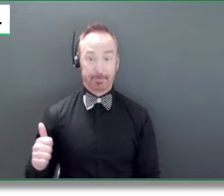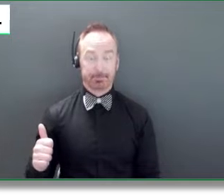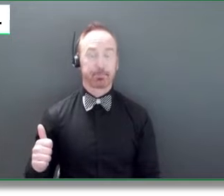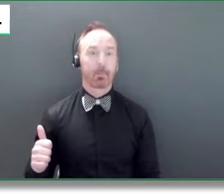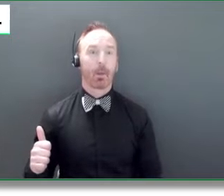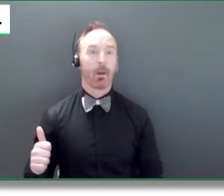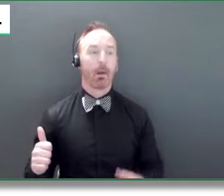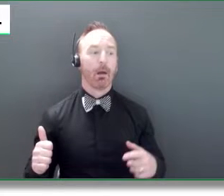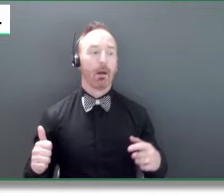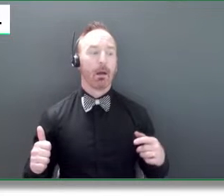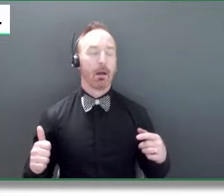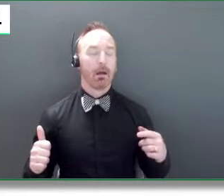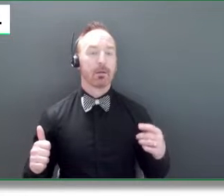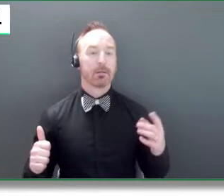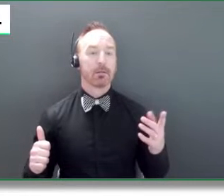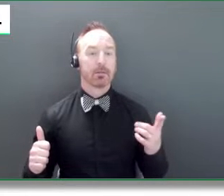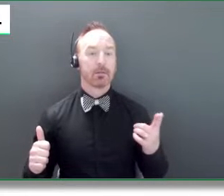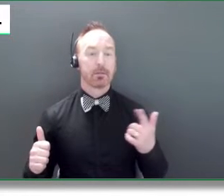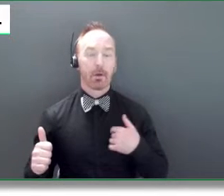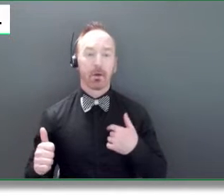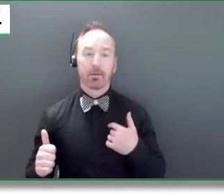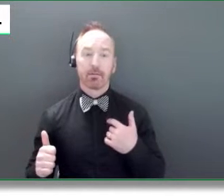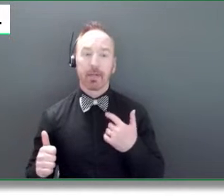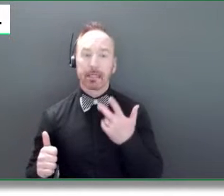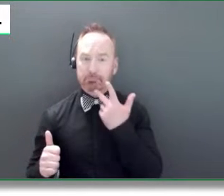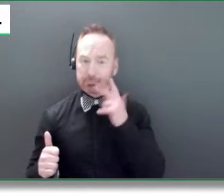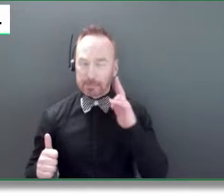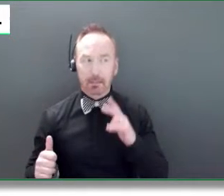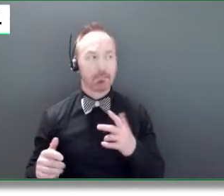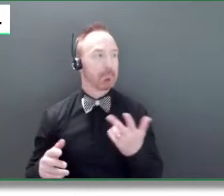we started with here was, different people have different needs